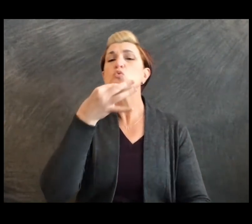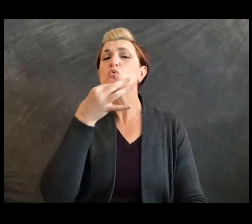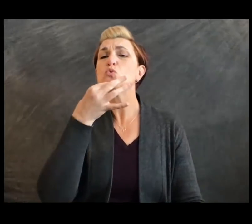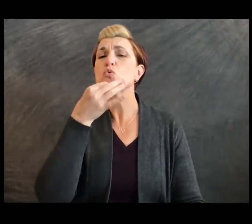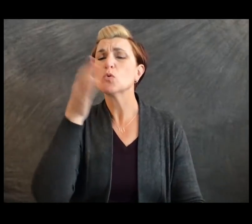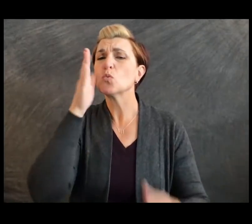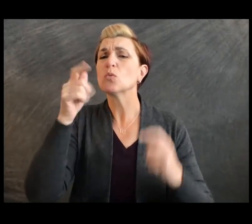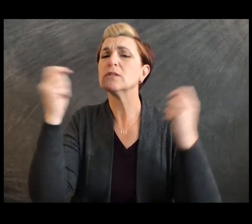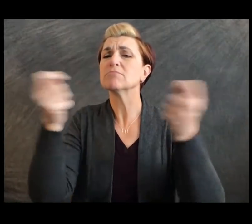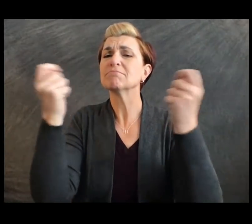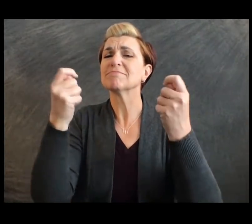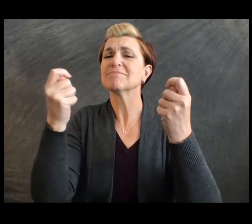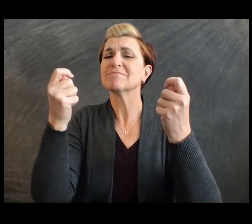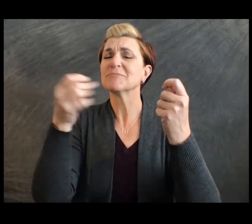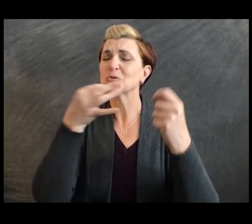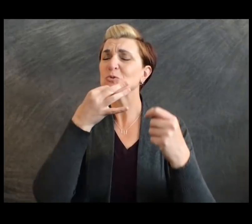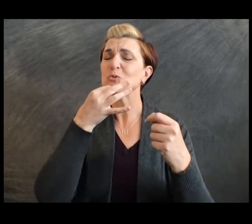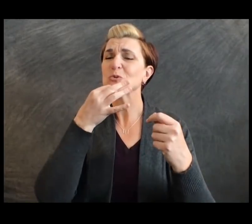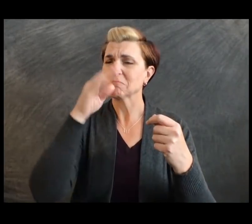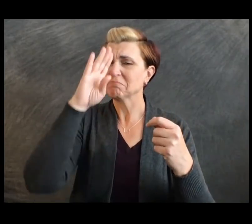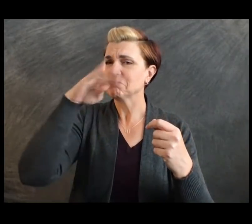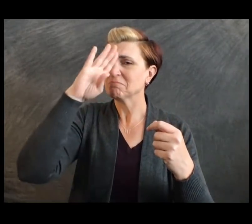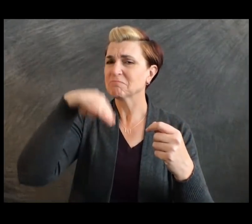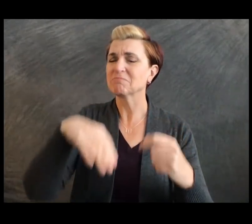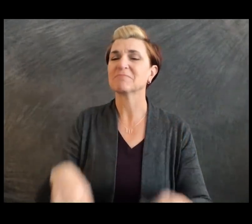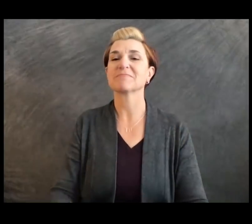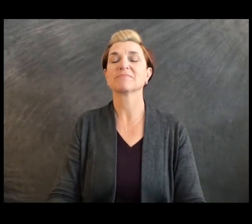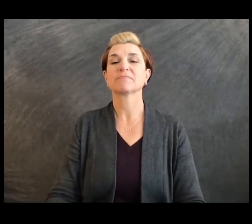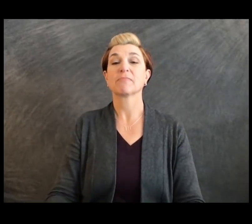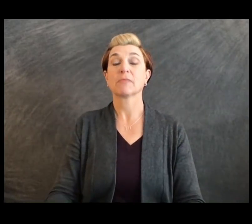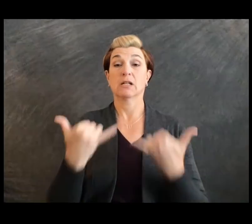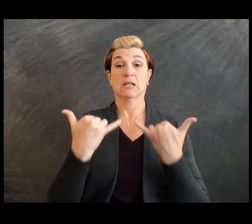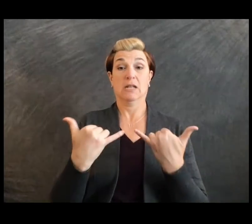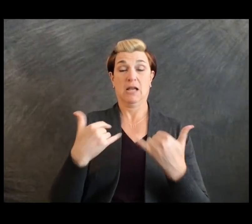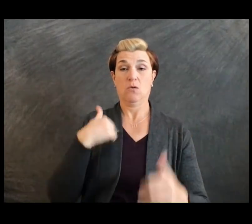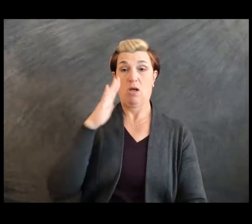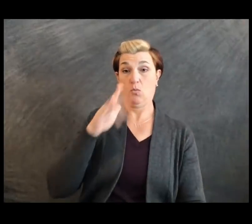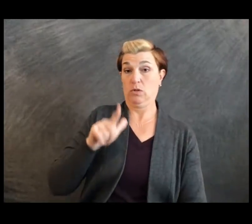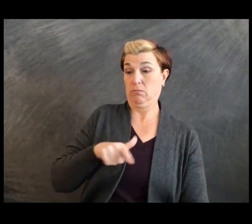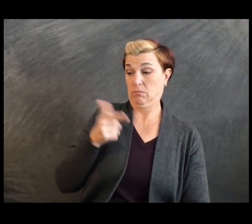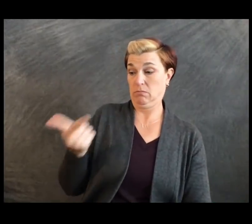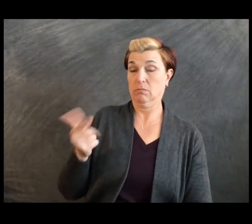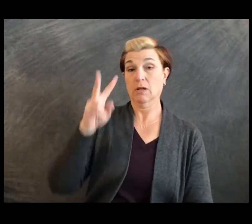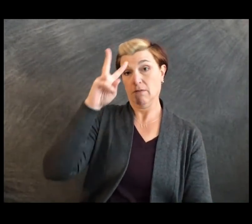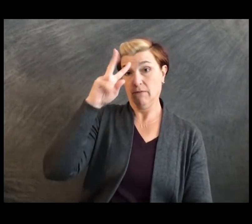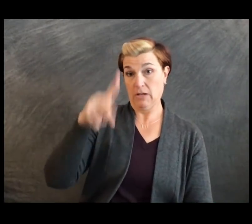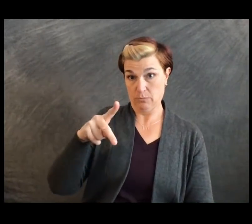everybody and now I'll introduce our vice-president my pension has led the